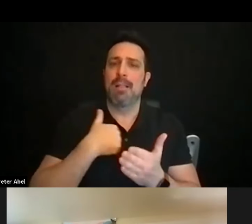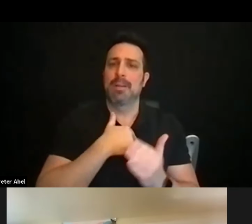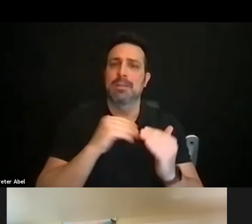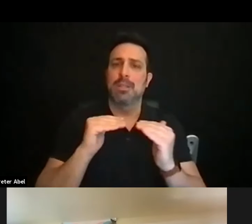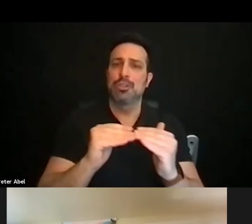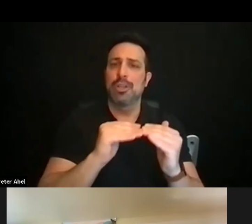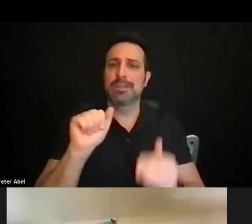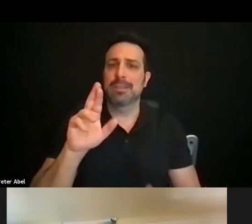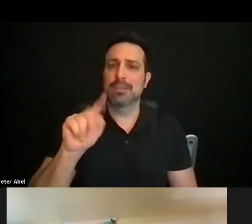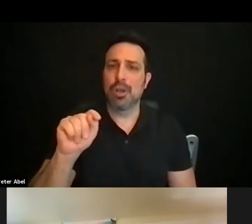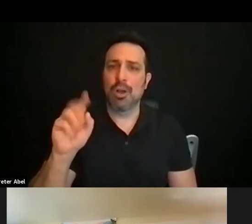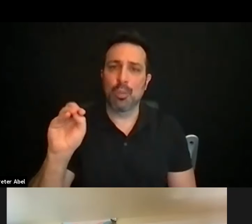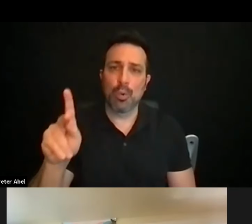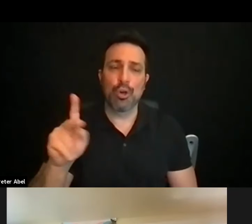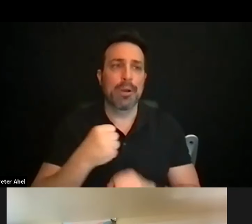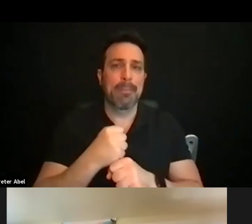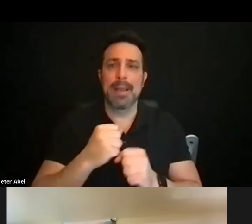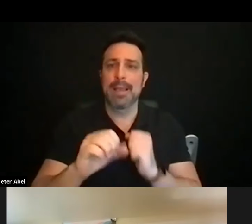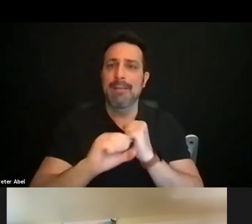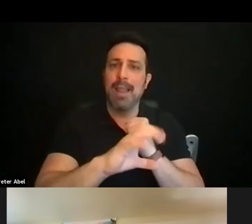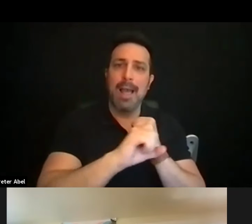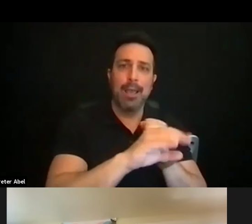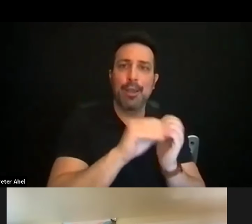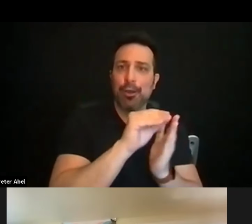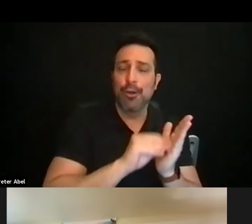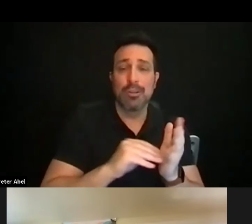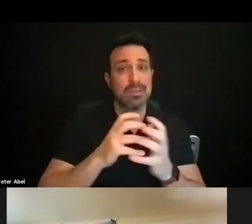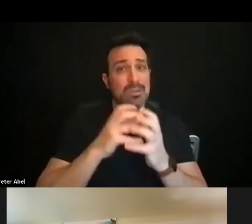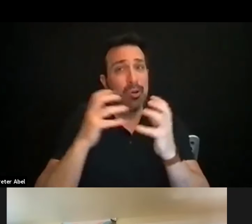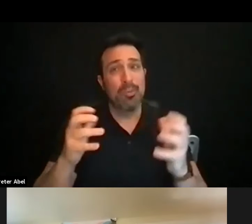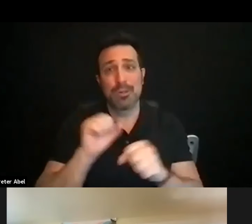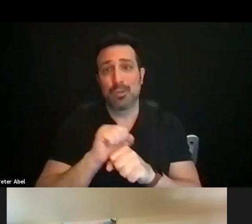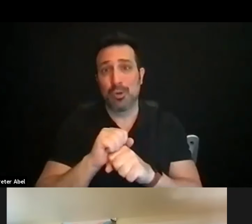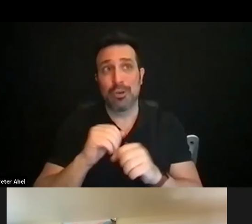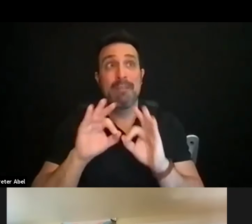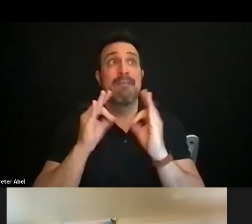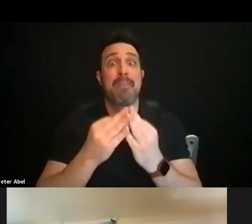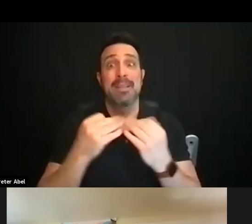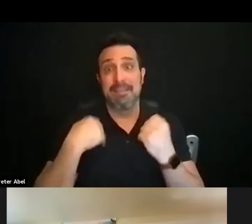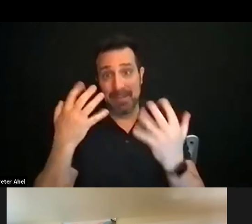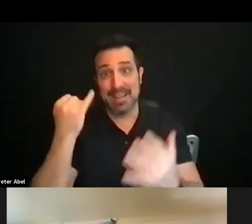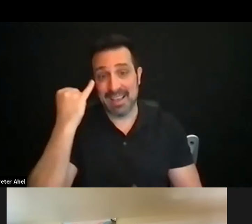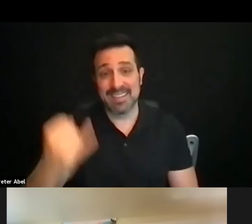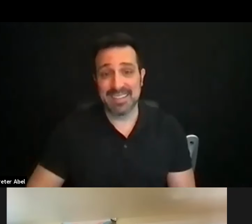every 12th of the month which the community has never missed. Other ways that you can get involved helping us with